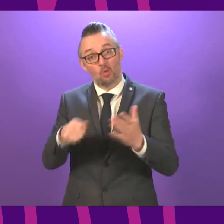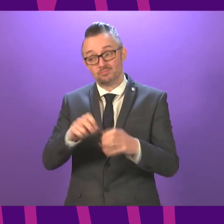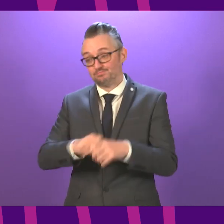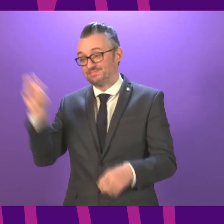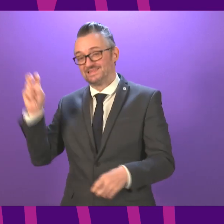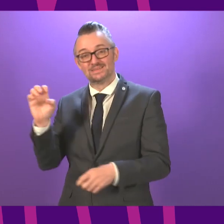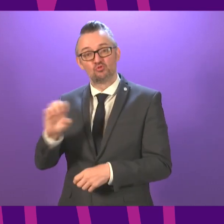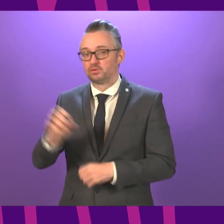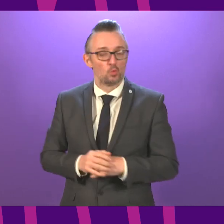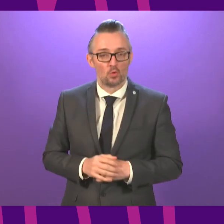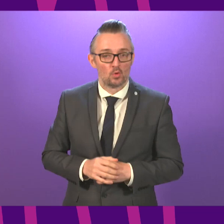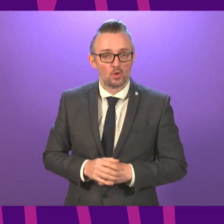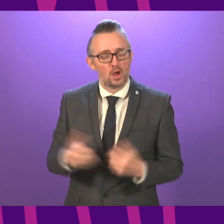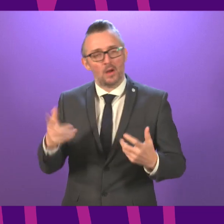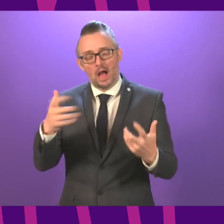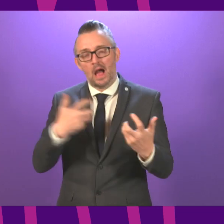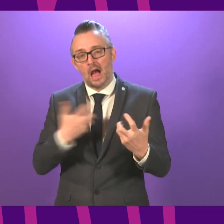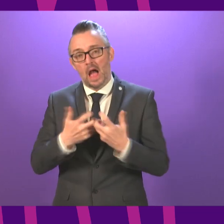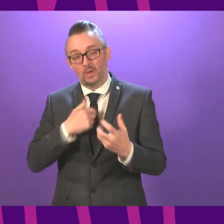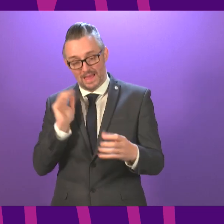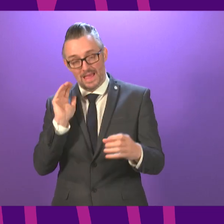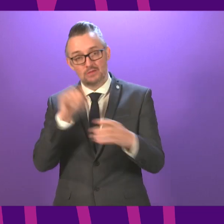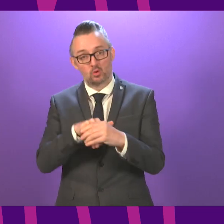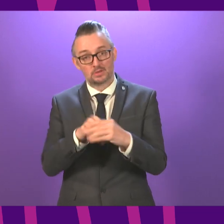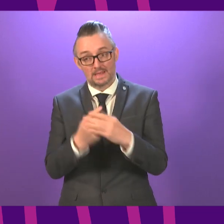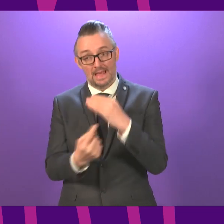independent member state is very live. The option of independence is now the